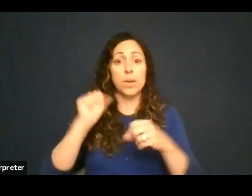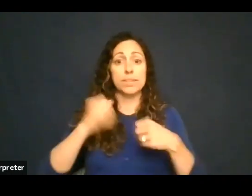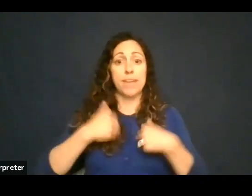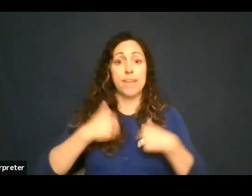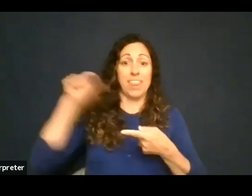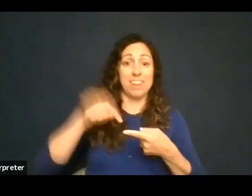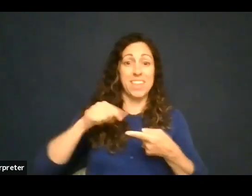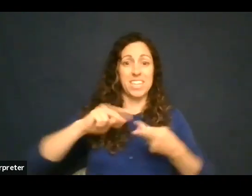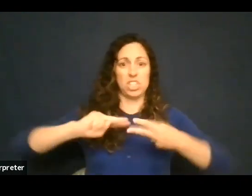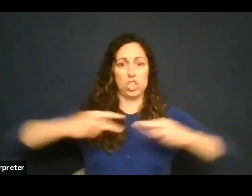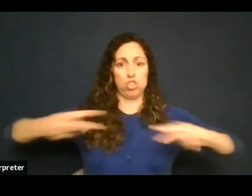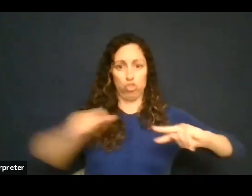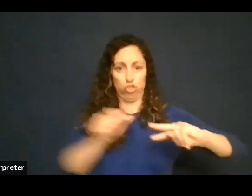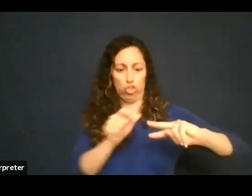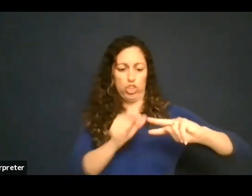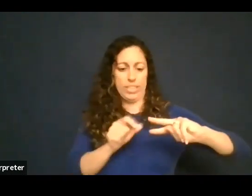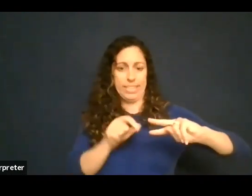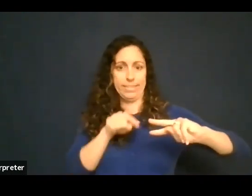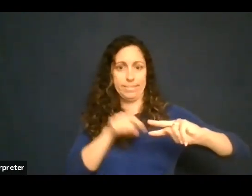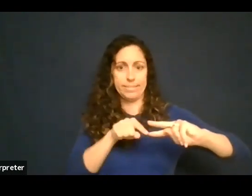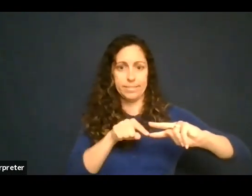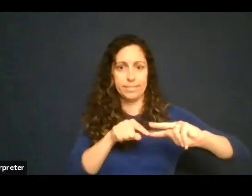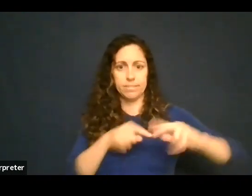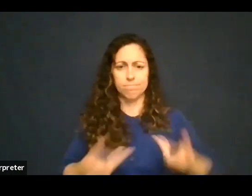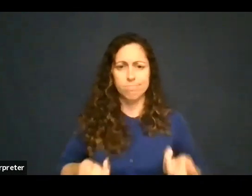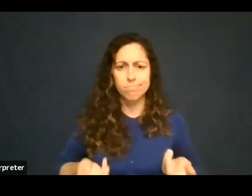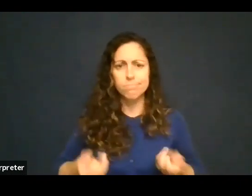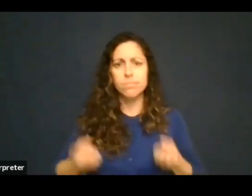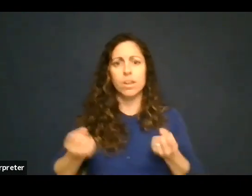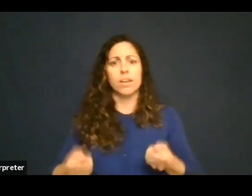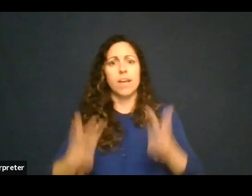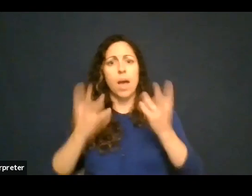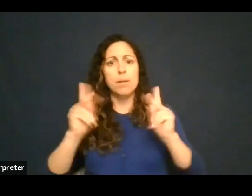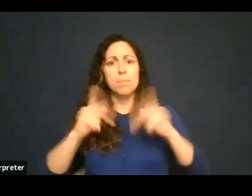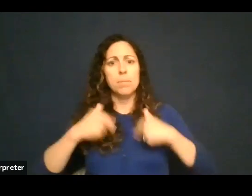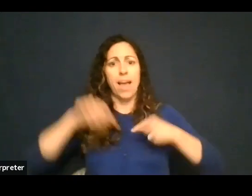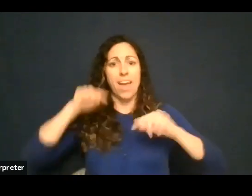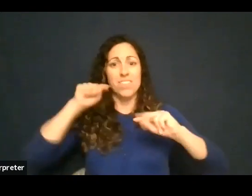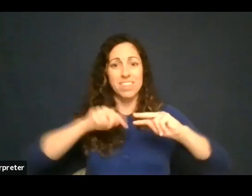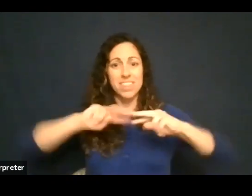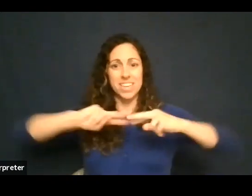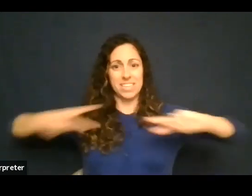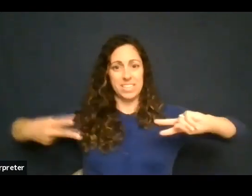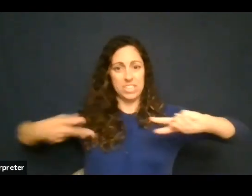this gene with this very specific mutation affected? All of that information, we share